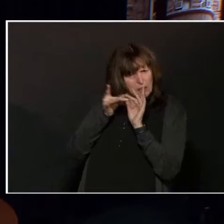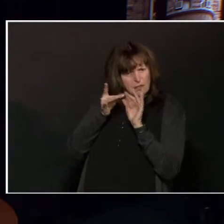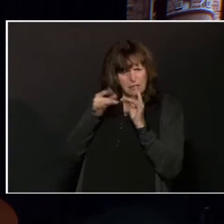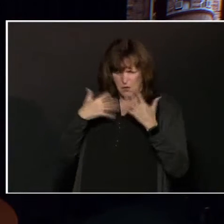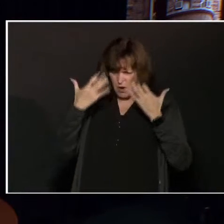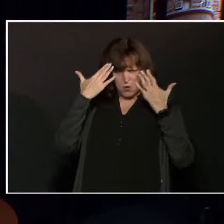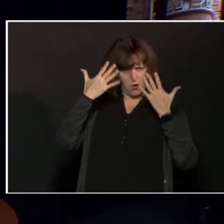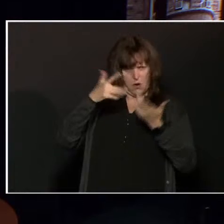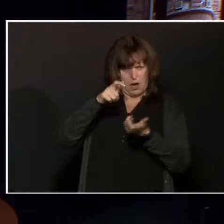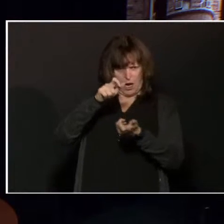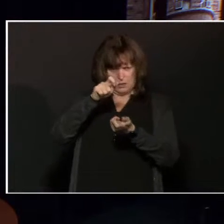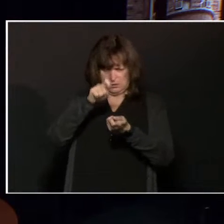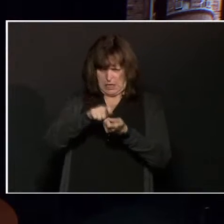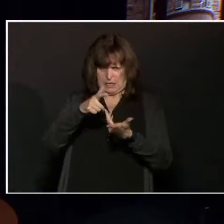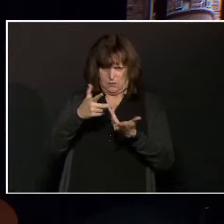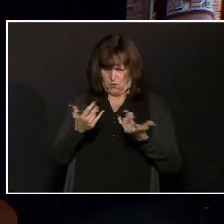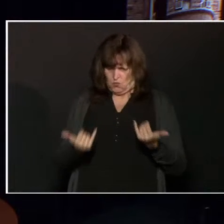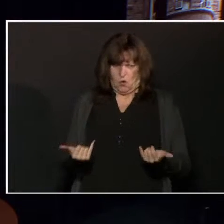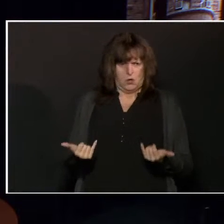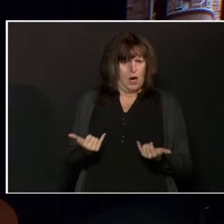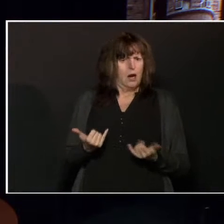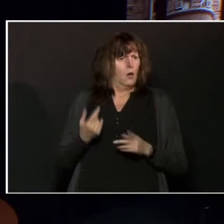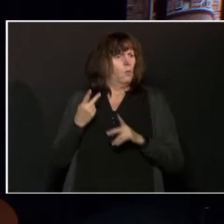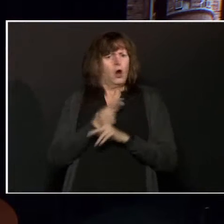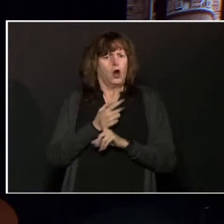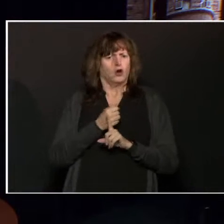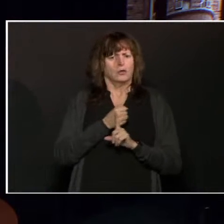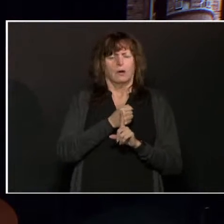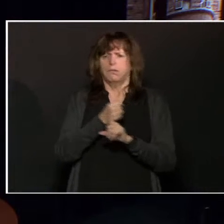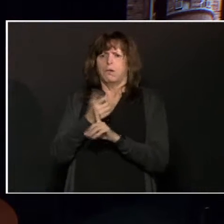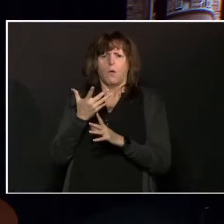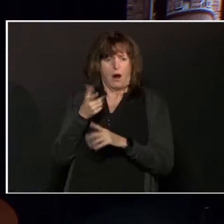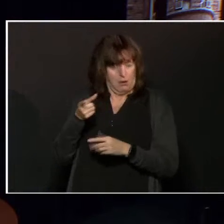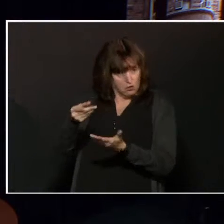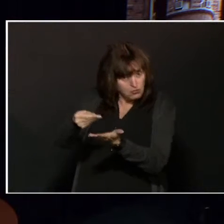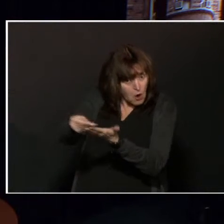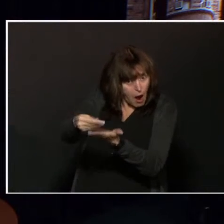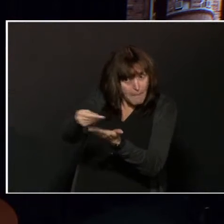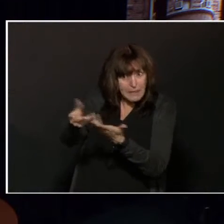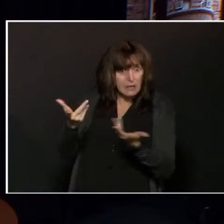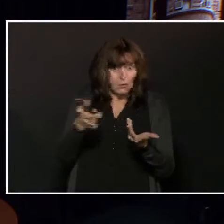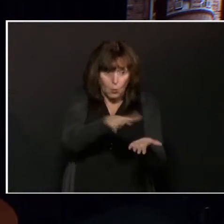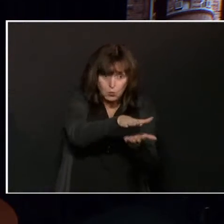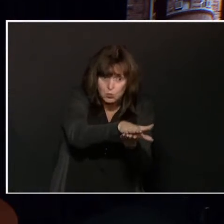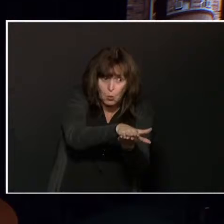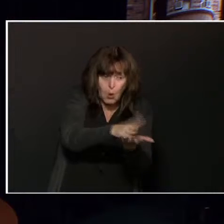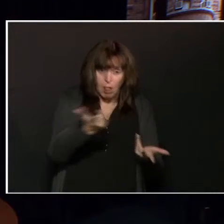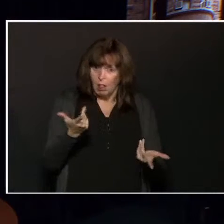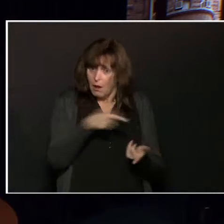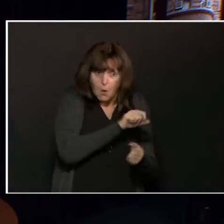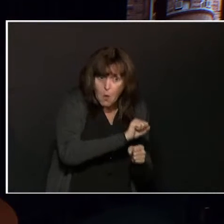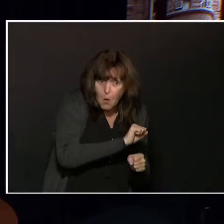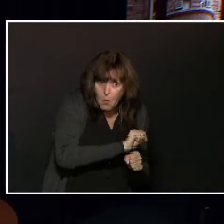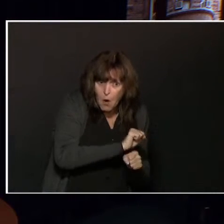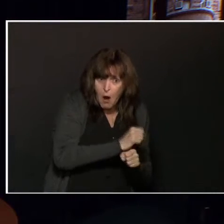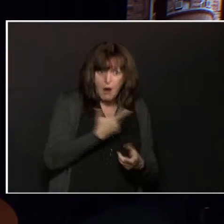AT ONCE THE DISEASES IN THE LONG-TERM CARE AT ONCE THE DISEASES IN THE LONG-TERM CARE HOME THE LONG-TERM CARE HOME THE SPREAD THROUGHOUT LONG-TERM CARE HOME THE SPREAD THROUGHOUT THE THROUGHOUT THE LONG-TERM CARE HOME